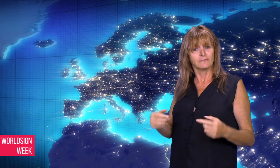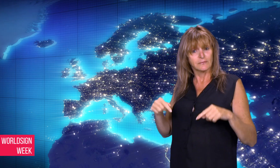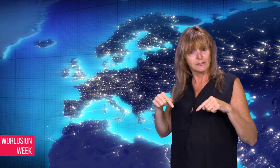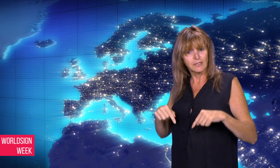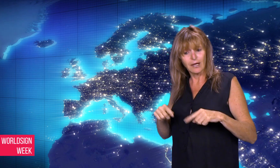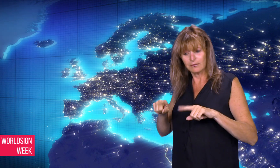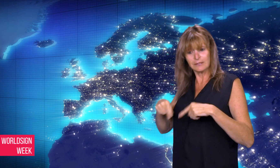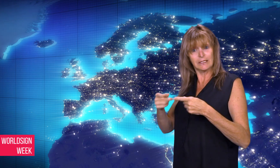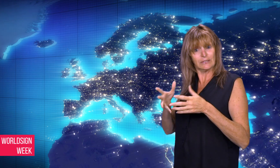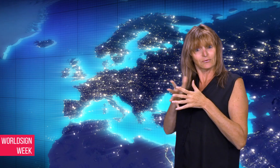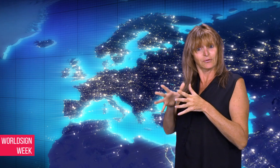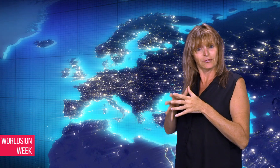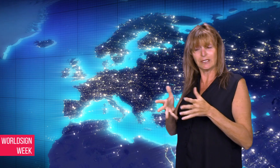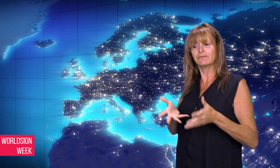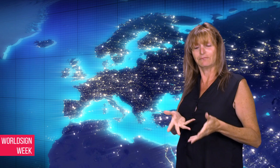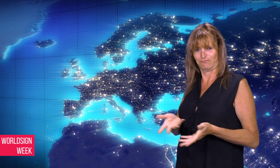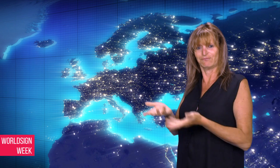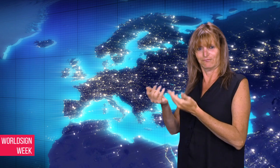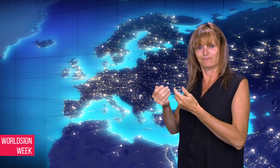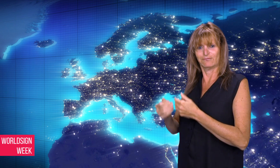Now, let’s go to next story.